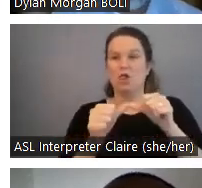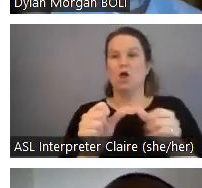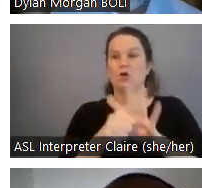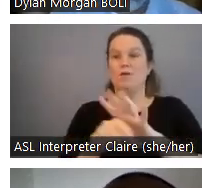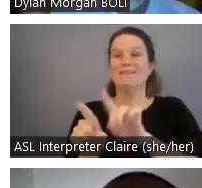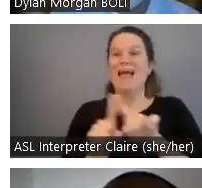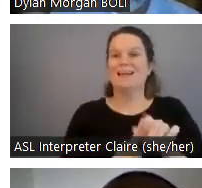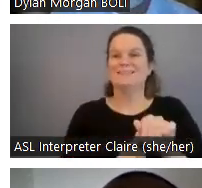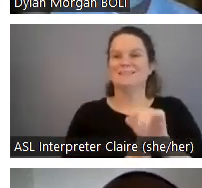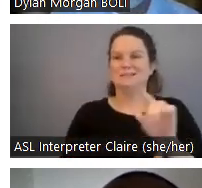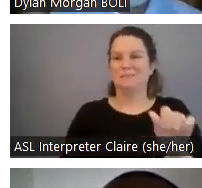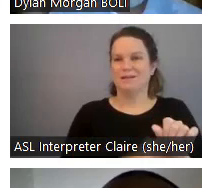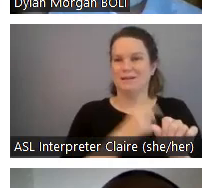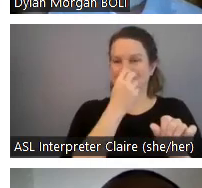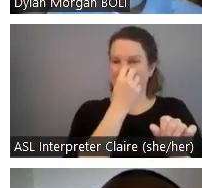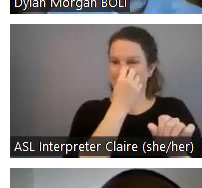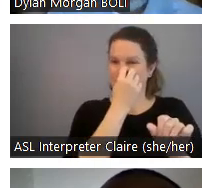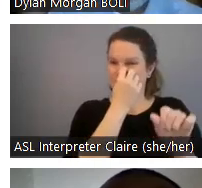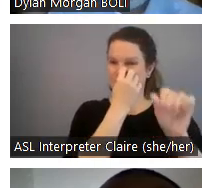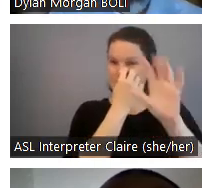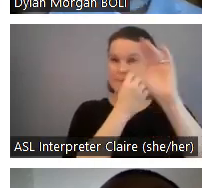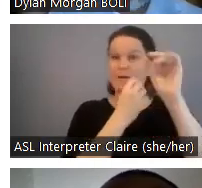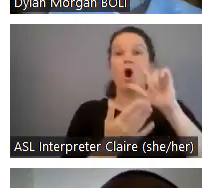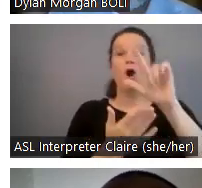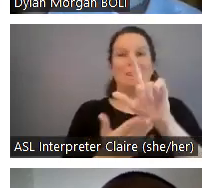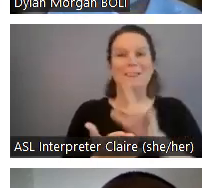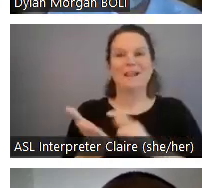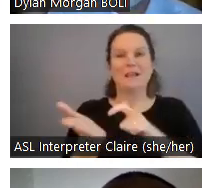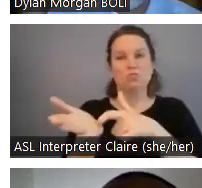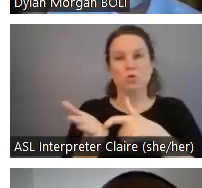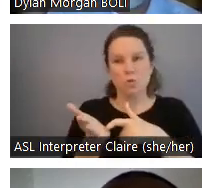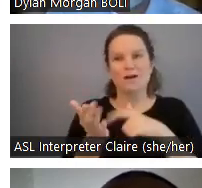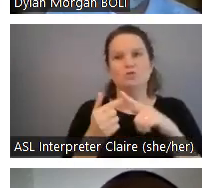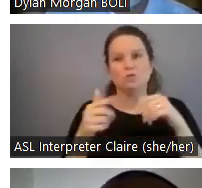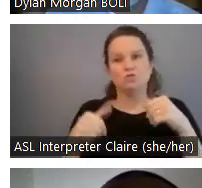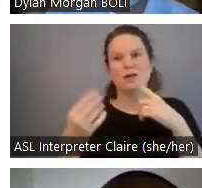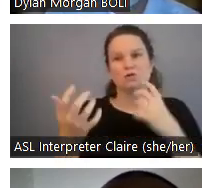disability that employers are legally